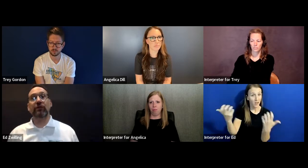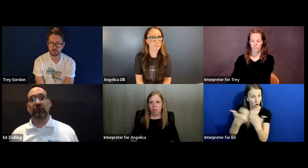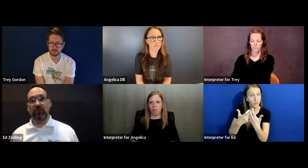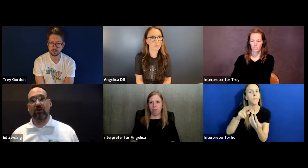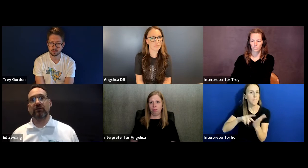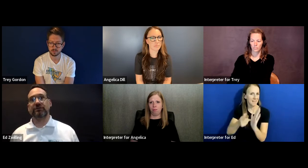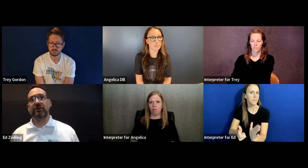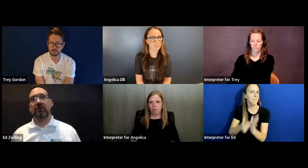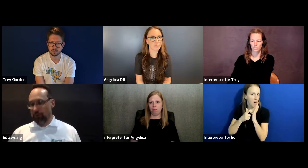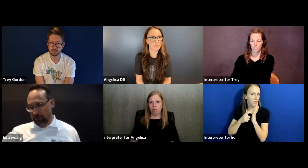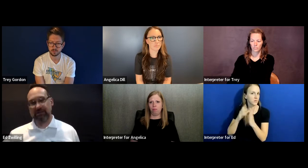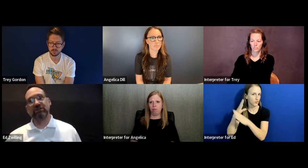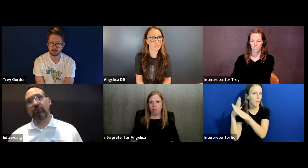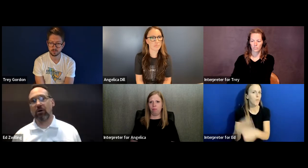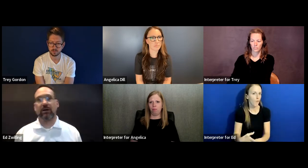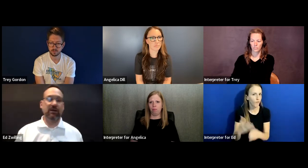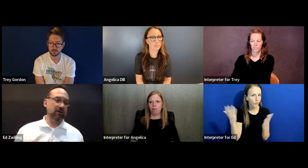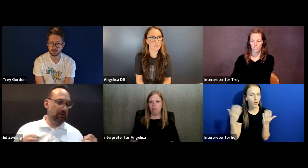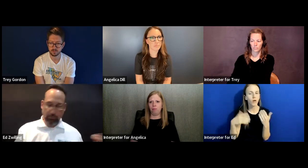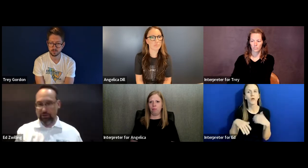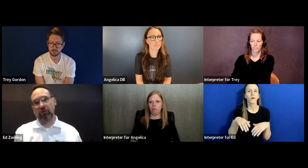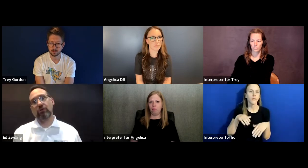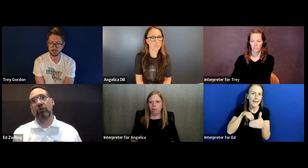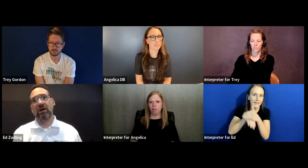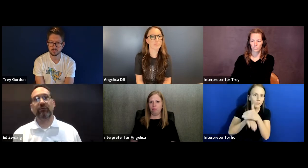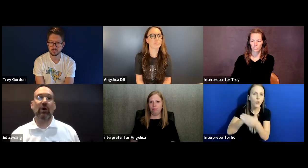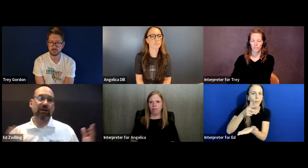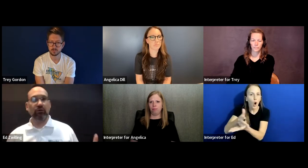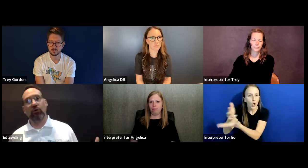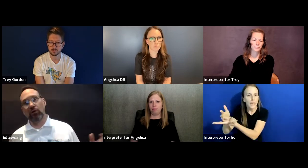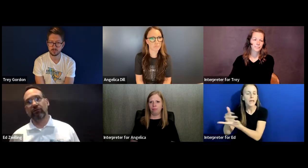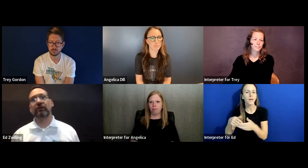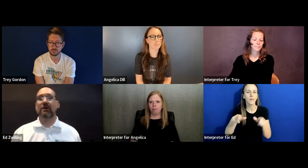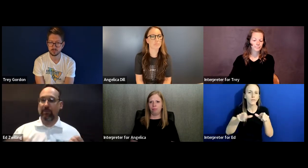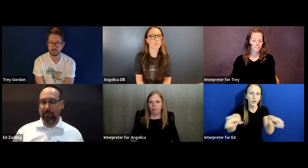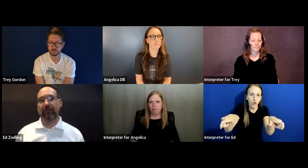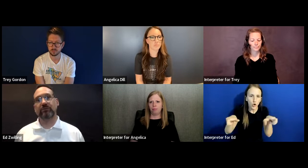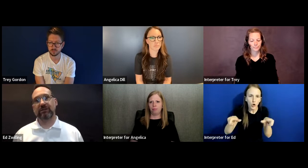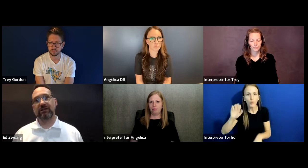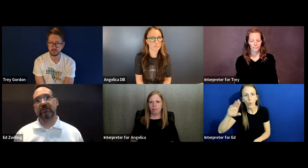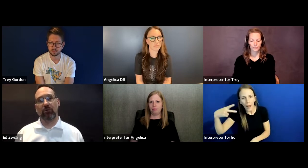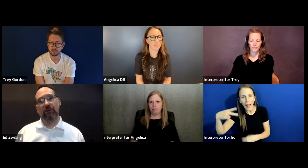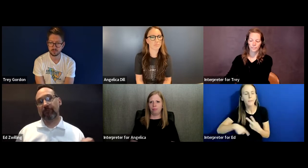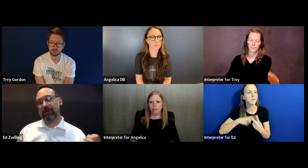those barriers put in accessible parking put in curb ramps widen doors make bathrooms accessible